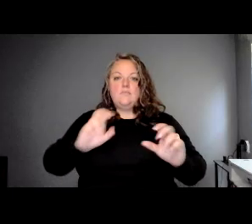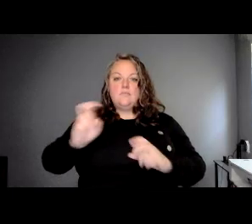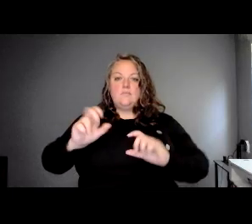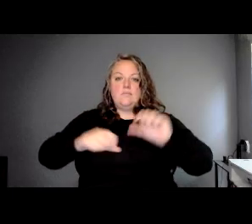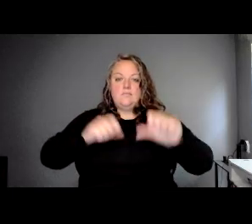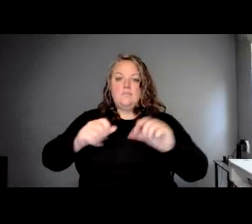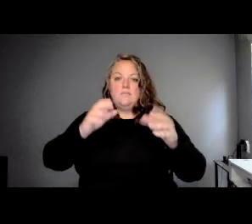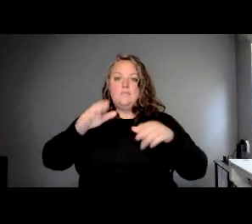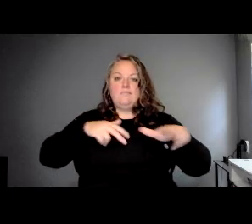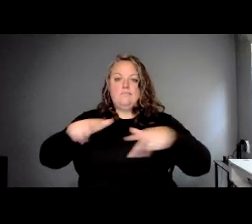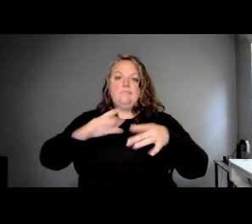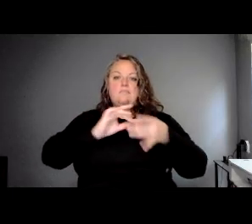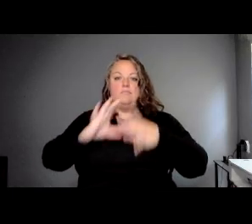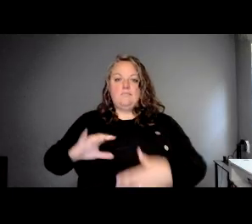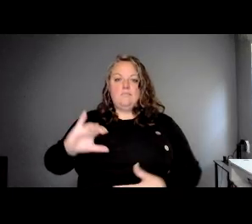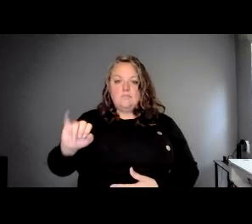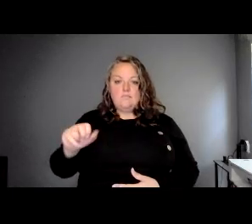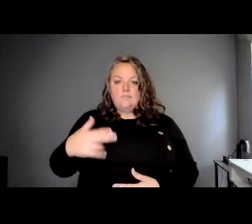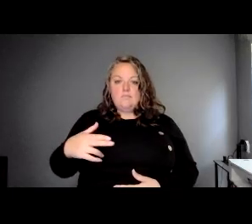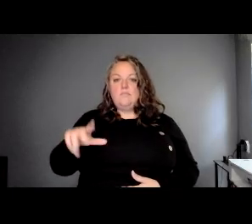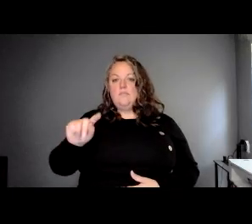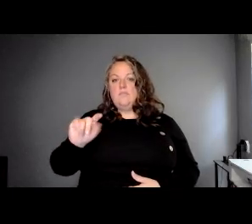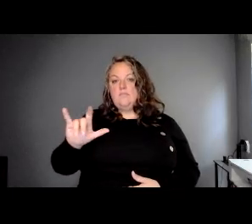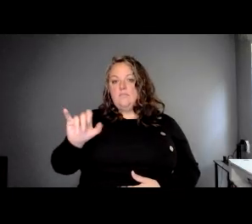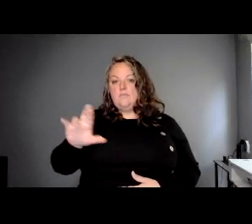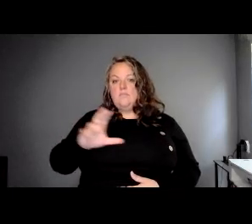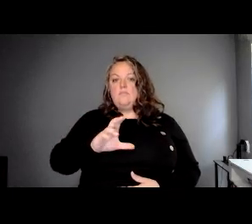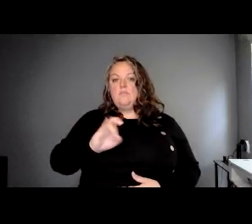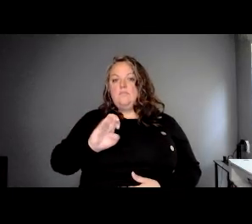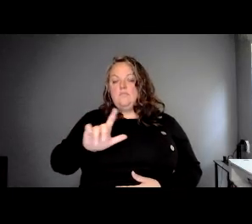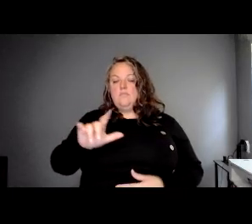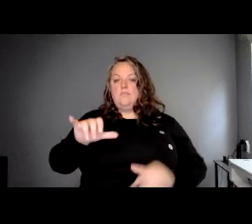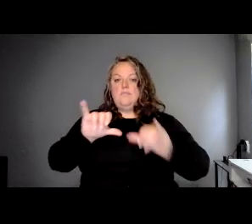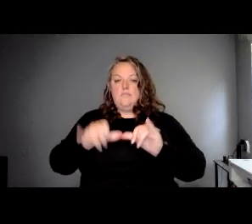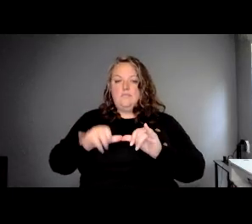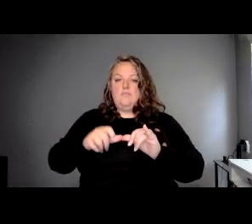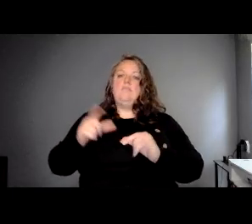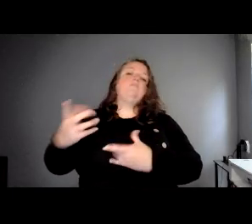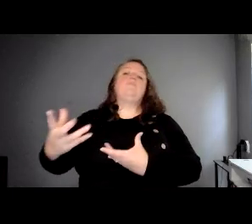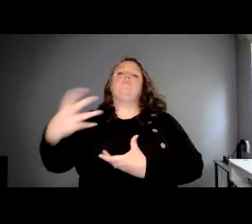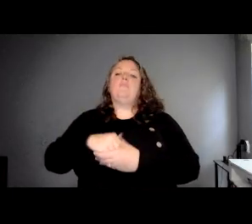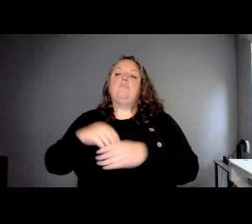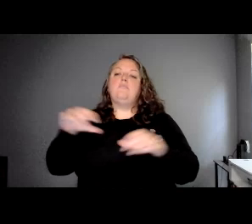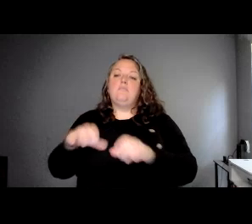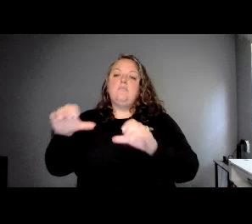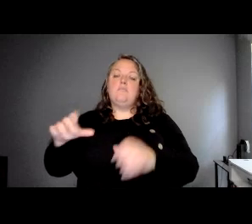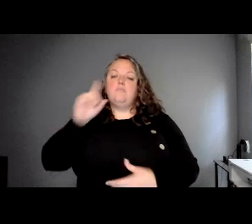as well as Josh Taylor, civil engineer, who's also actively involved in active transportation.